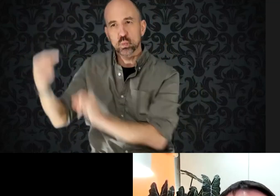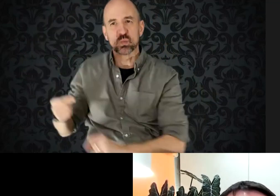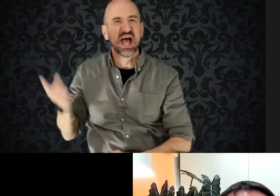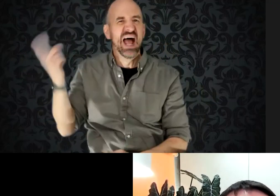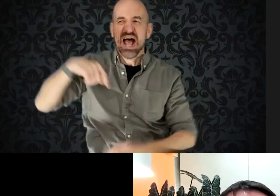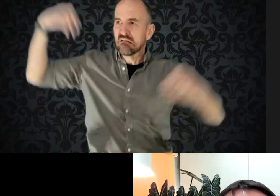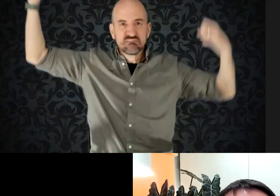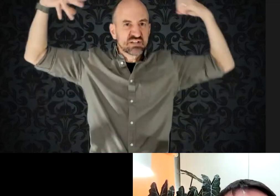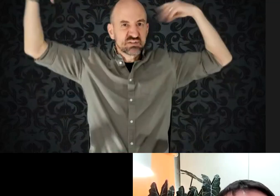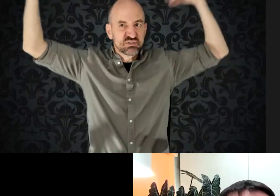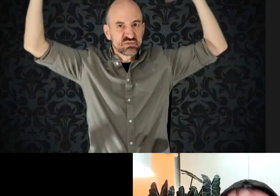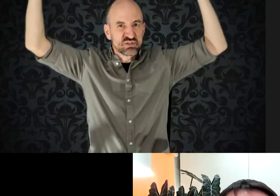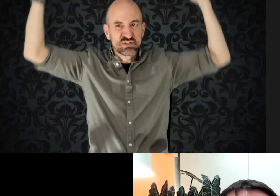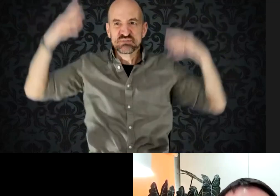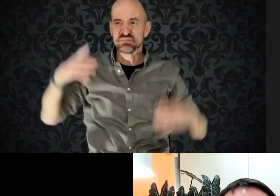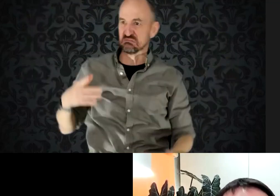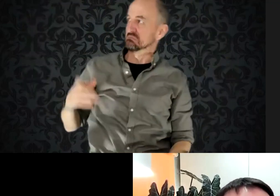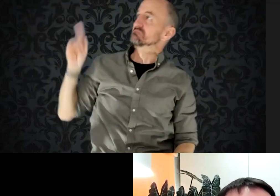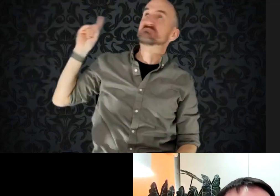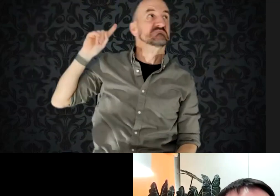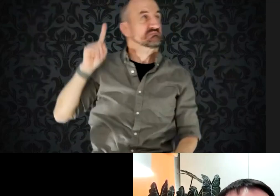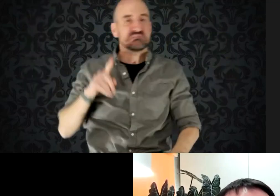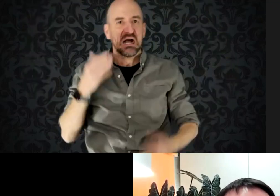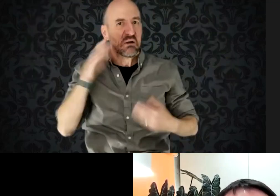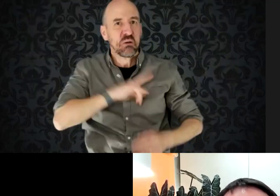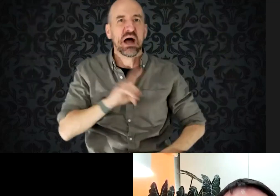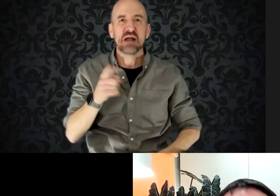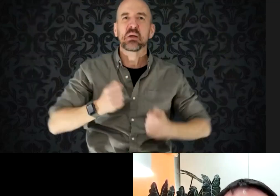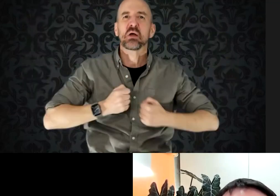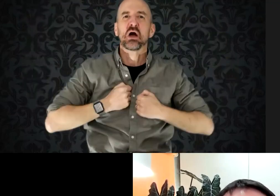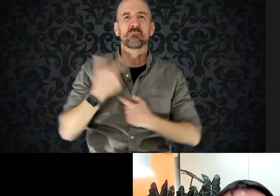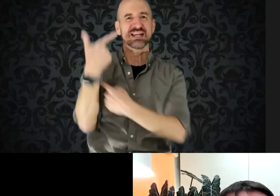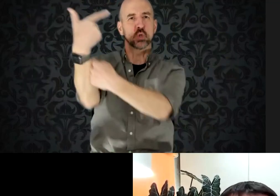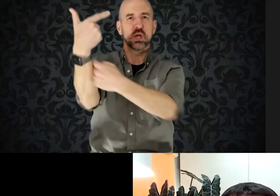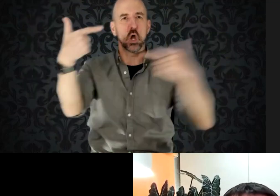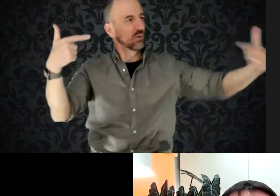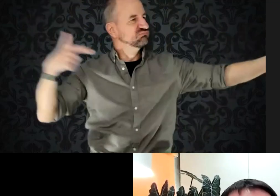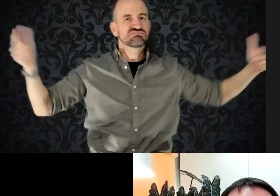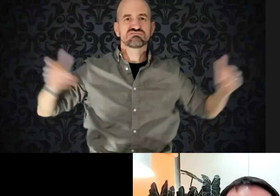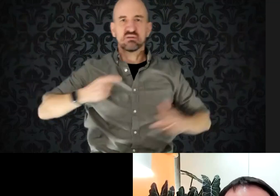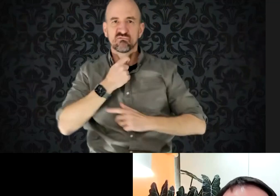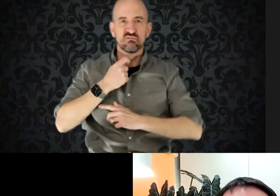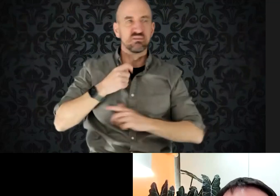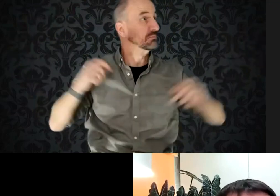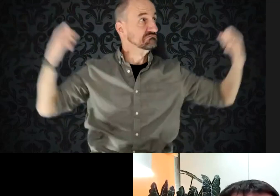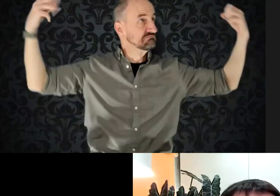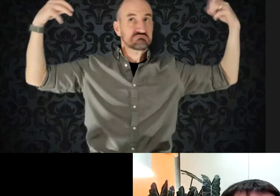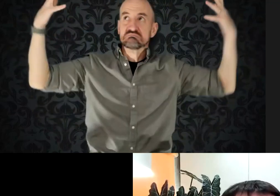50-ish man, with short dark hair and I am wearing a headpiece, a green shirt on, green scarf with blue and